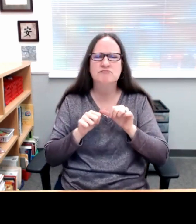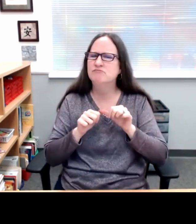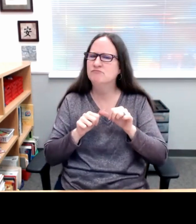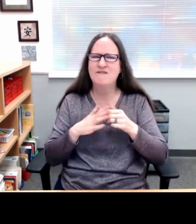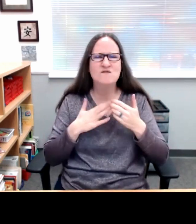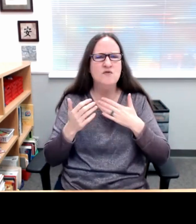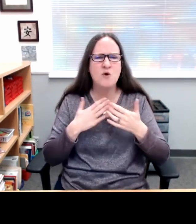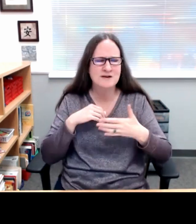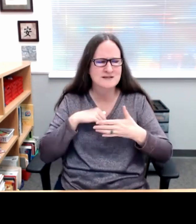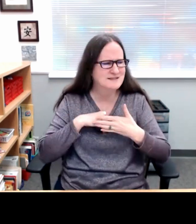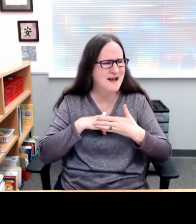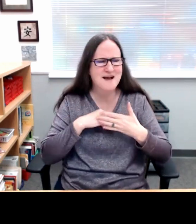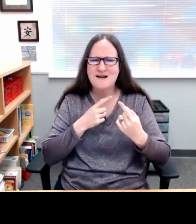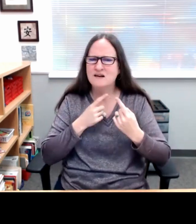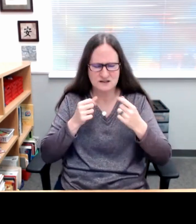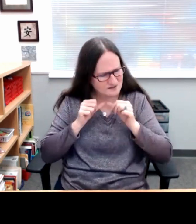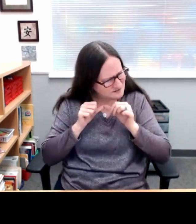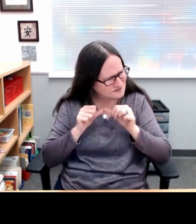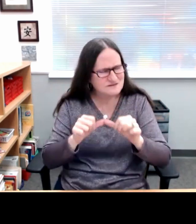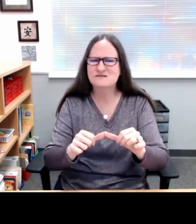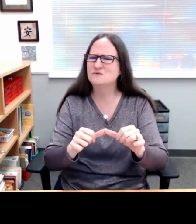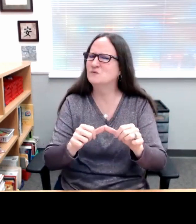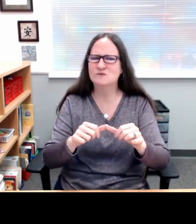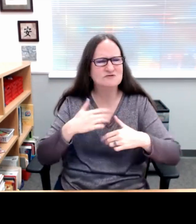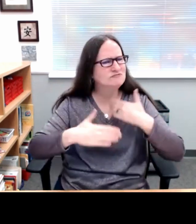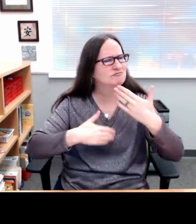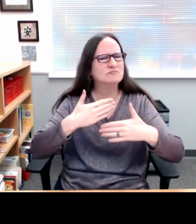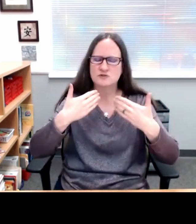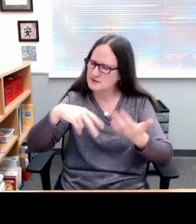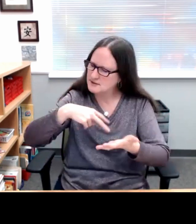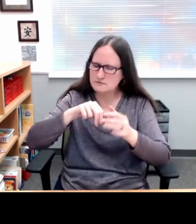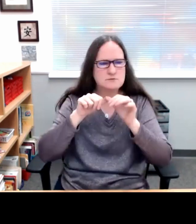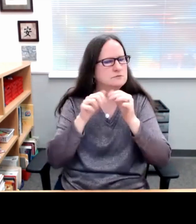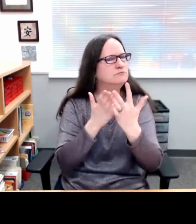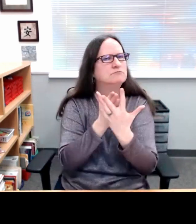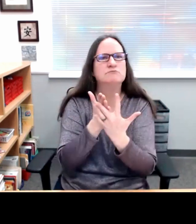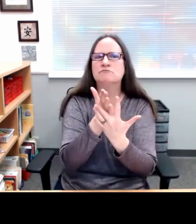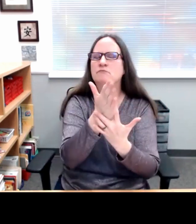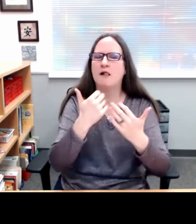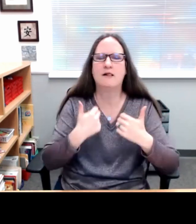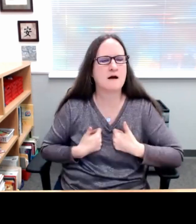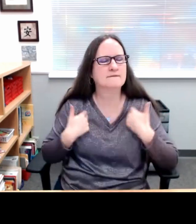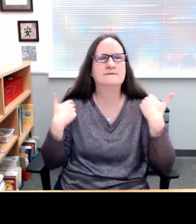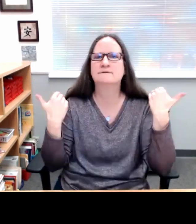and you're hurting, to just keep going even though you might be suffering somewhat on the